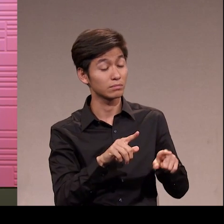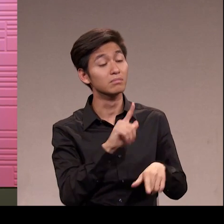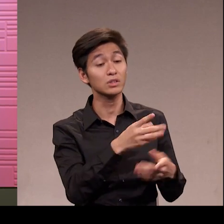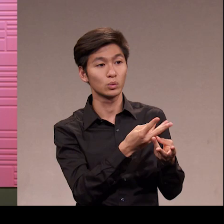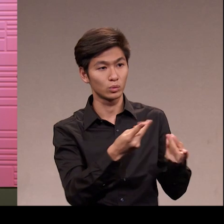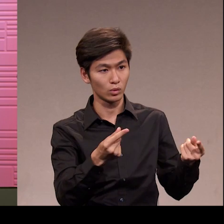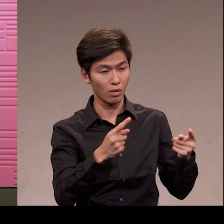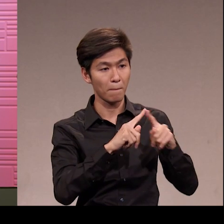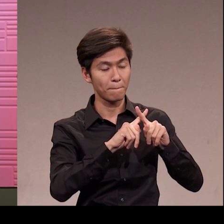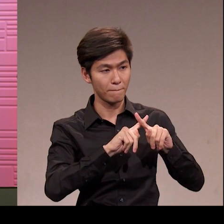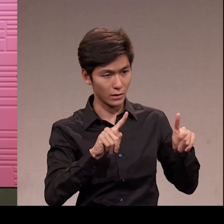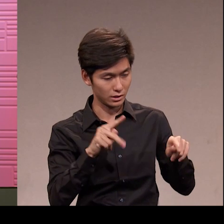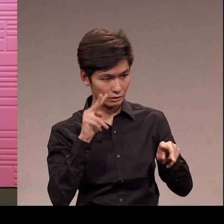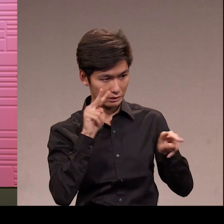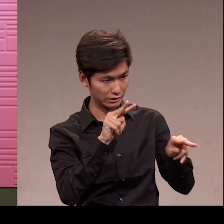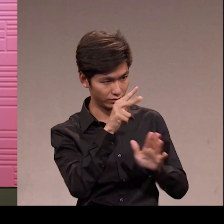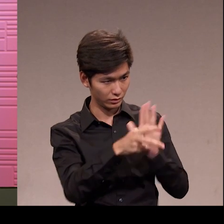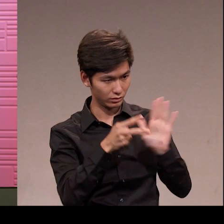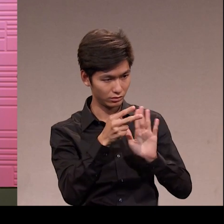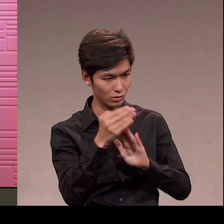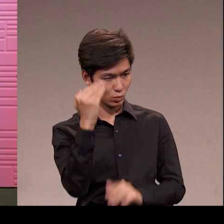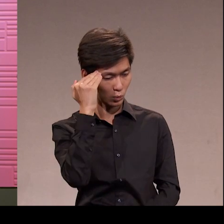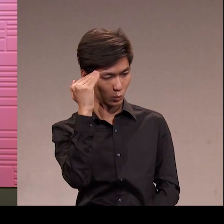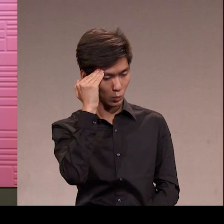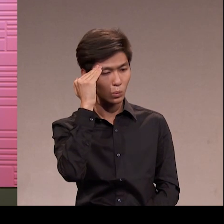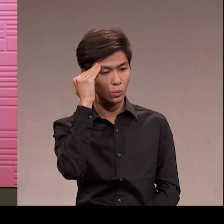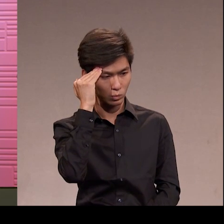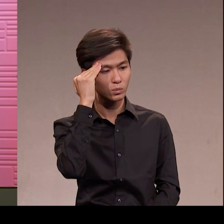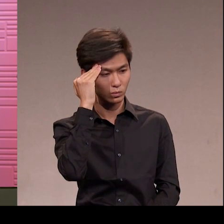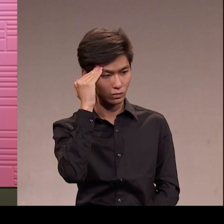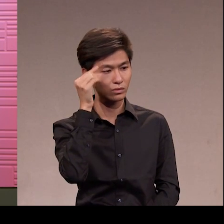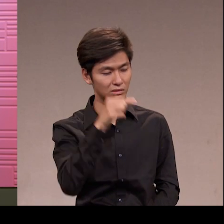but if you had seen the video footage, you would realise it was quite serious.